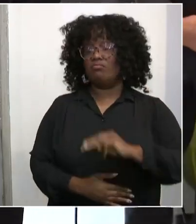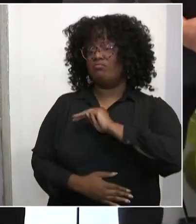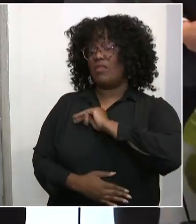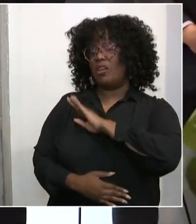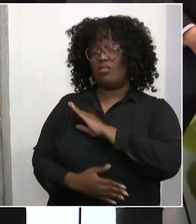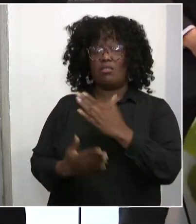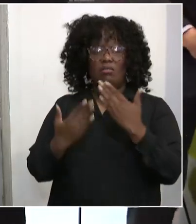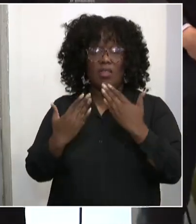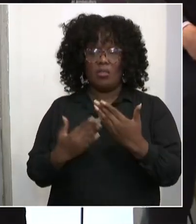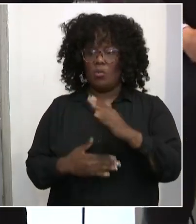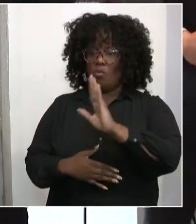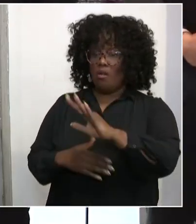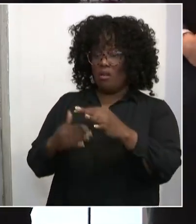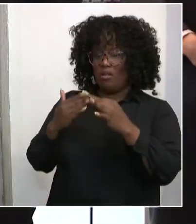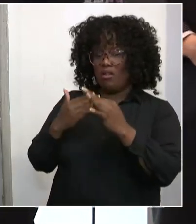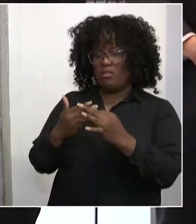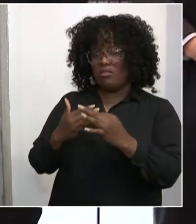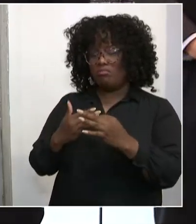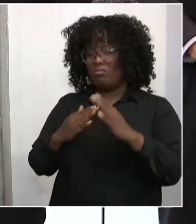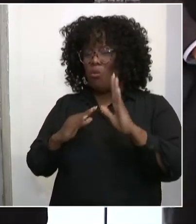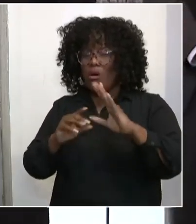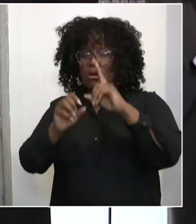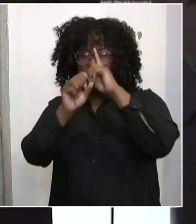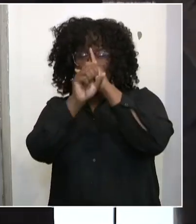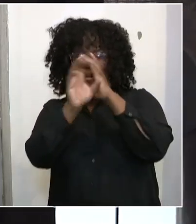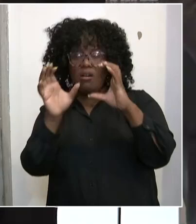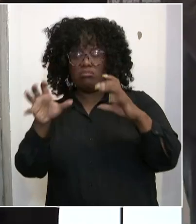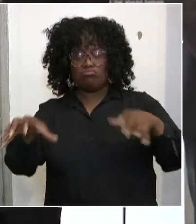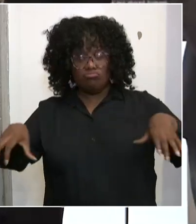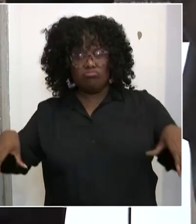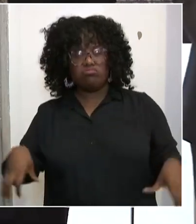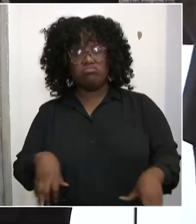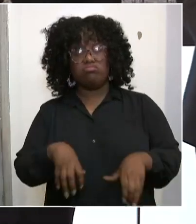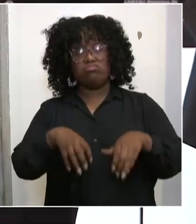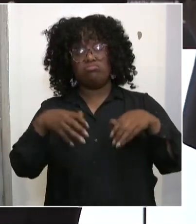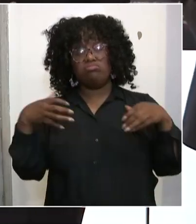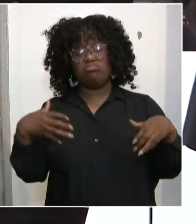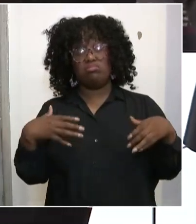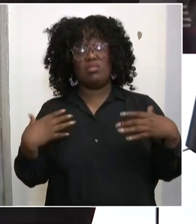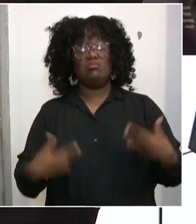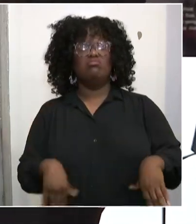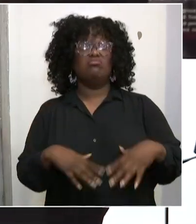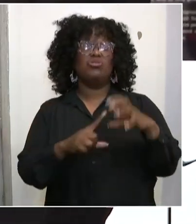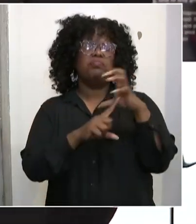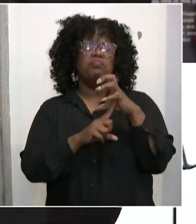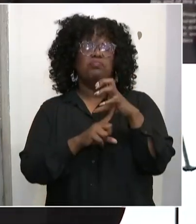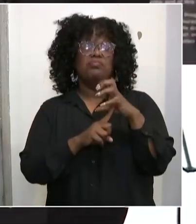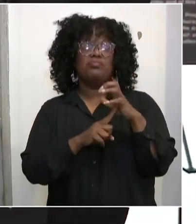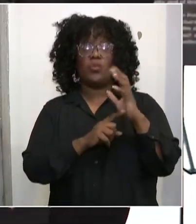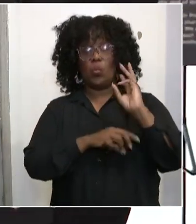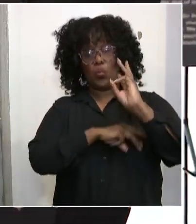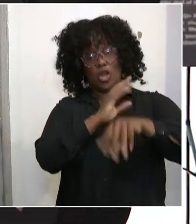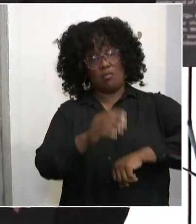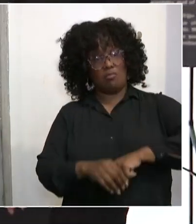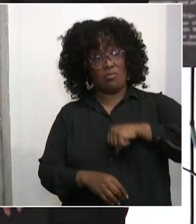for your vision and all that you do to make the district the best city in the world. Can we give our mayor another round of applause for all that she does.